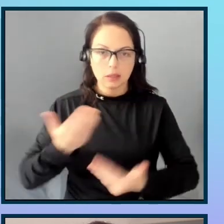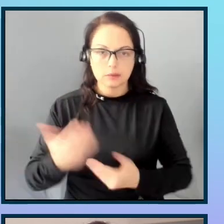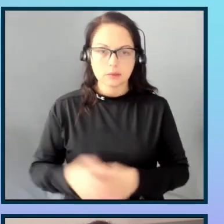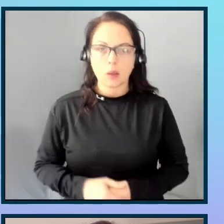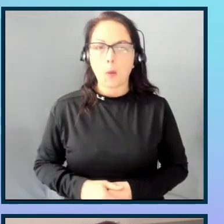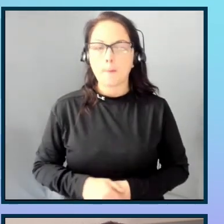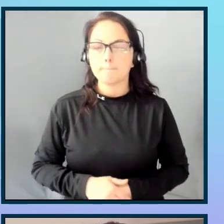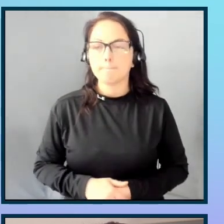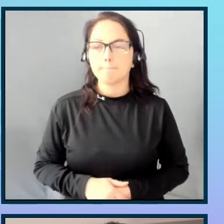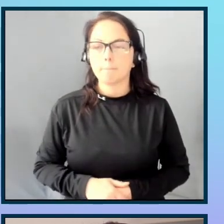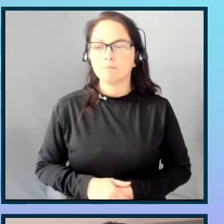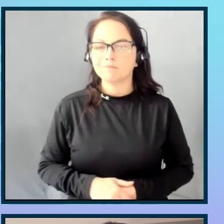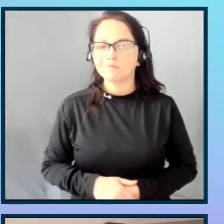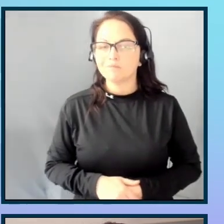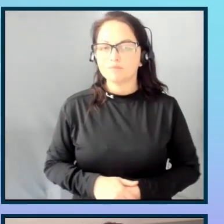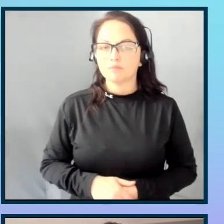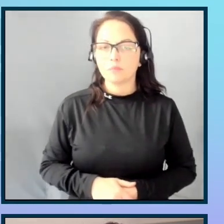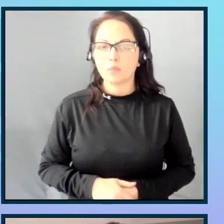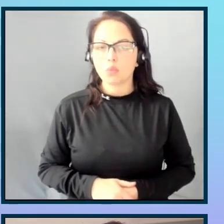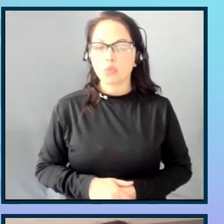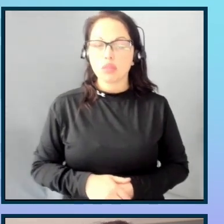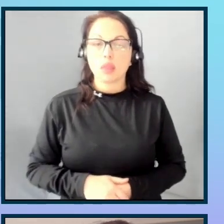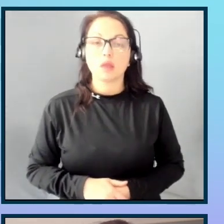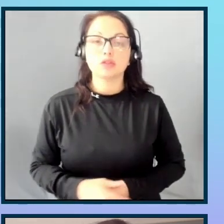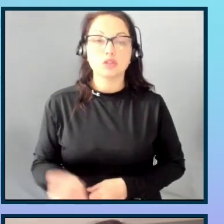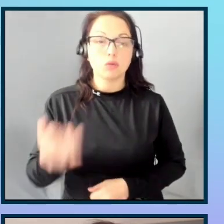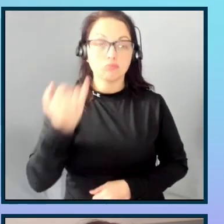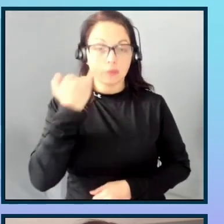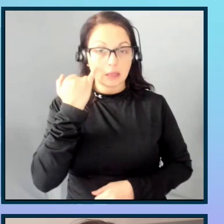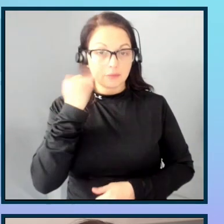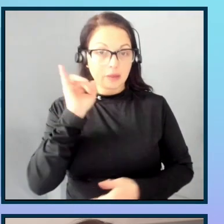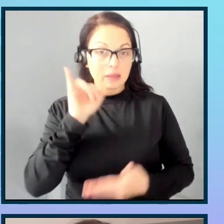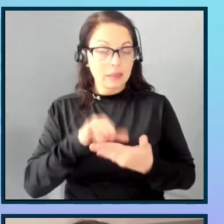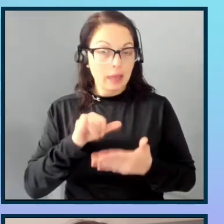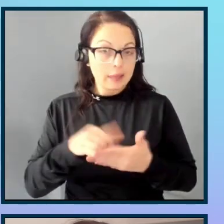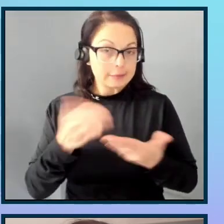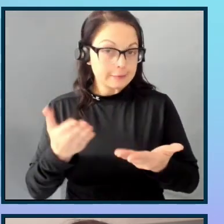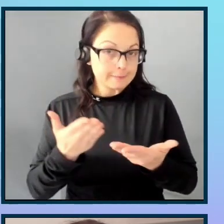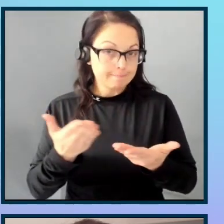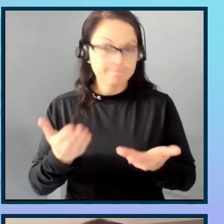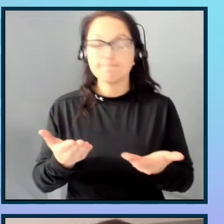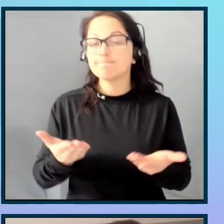So if that's the case, if critical errors, critical headings are missing,